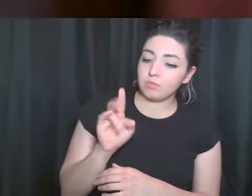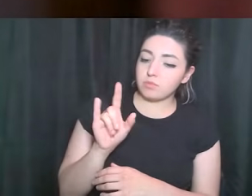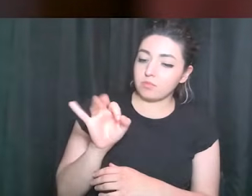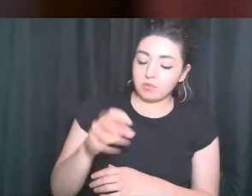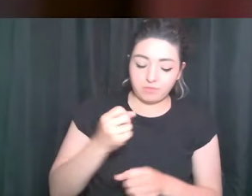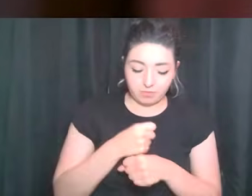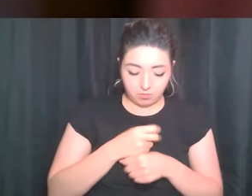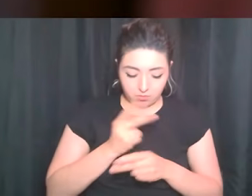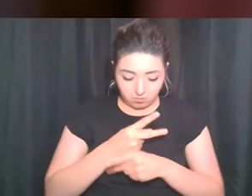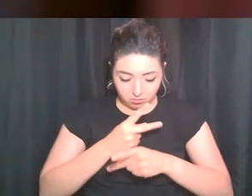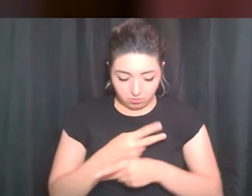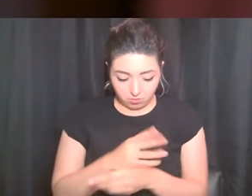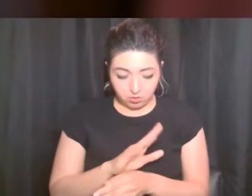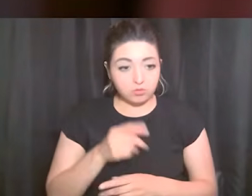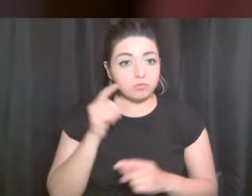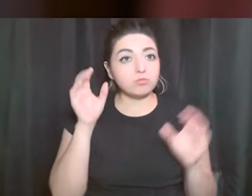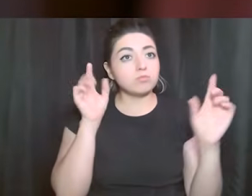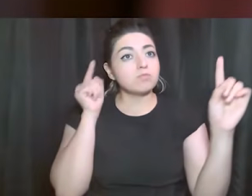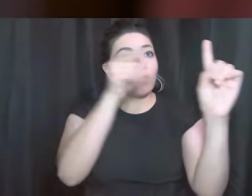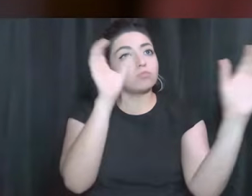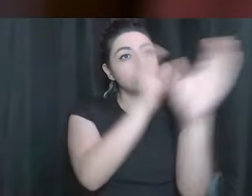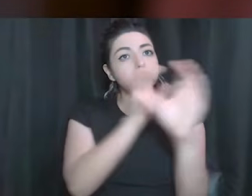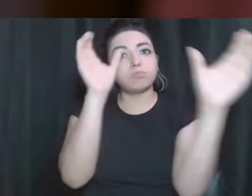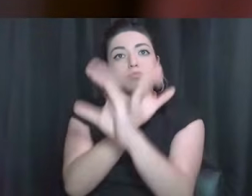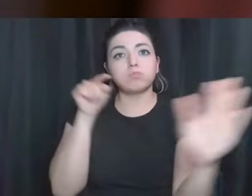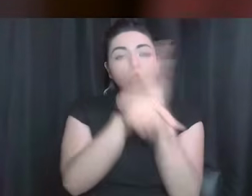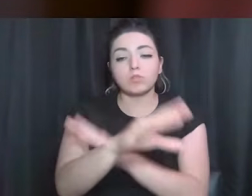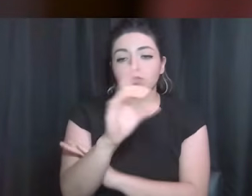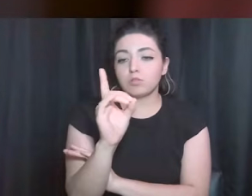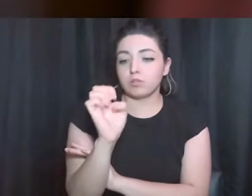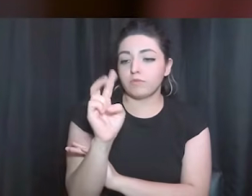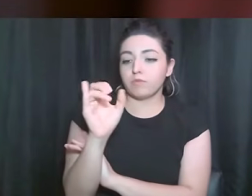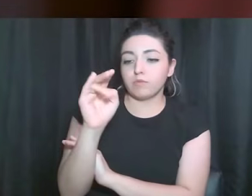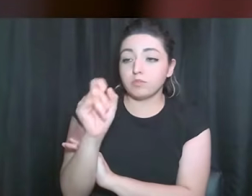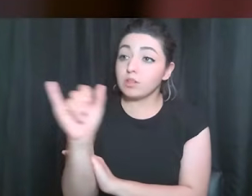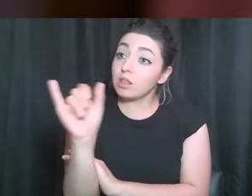CyberLife programmed me to hunt deviants the same way they programmed Connor.